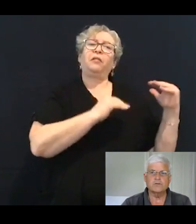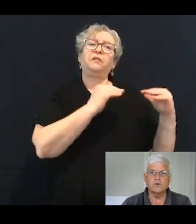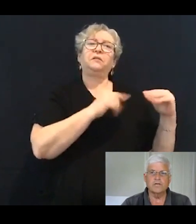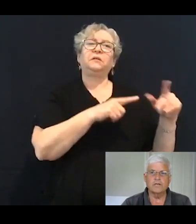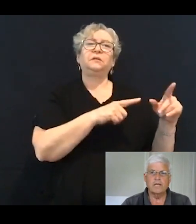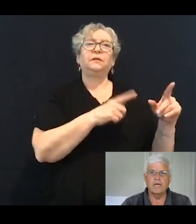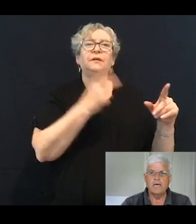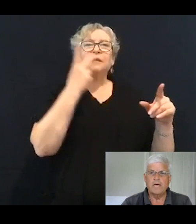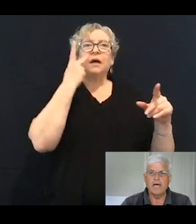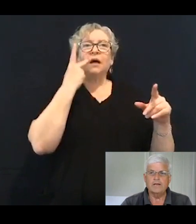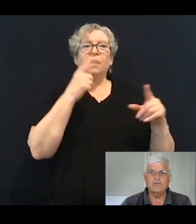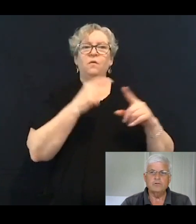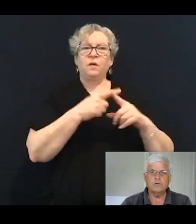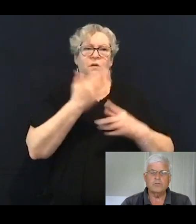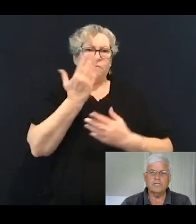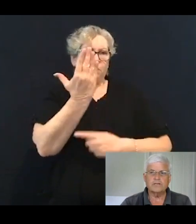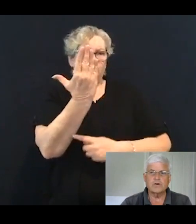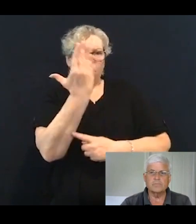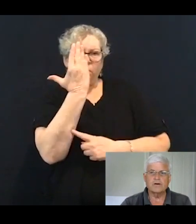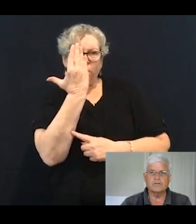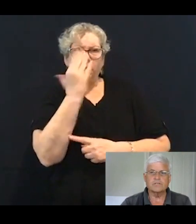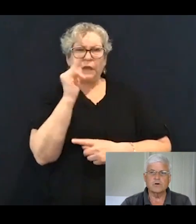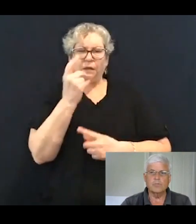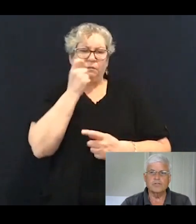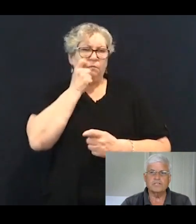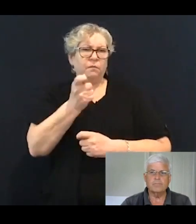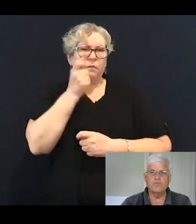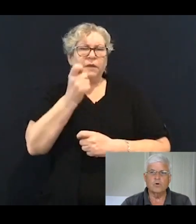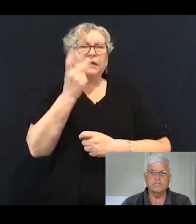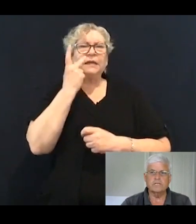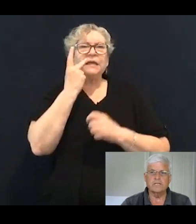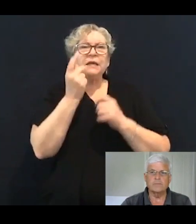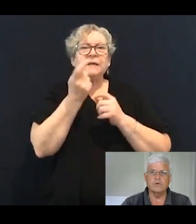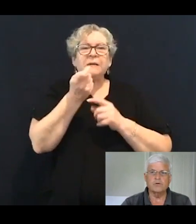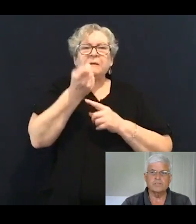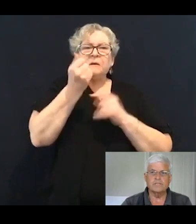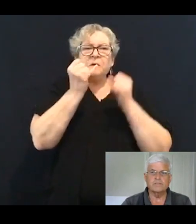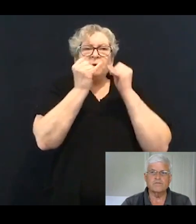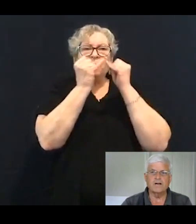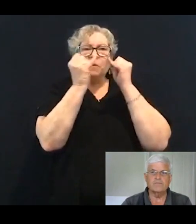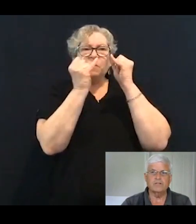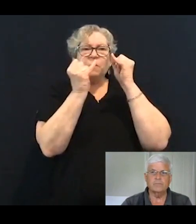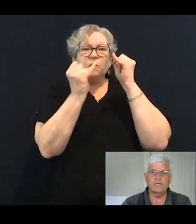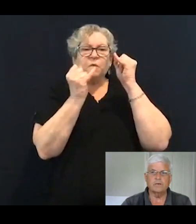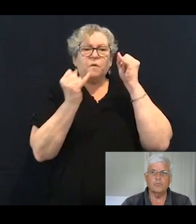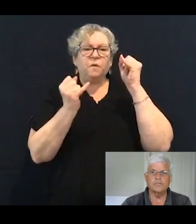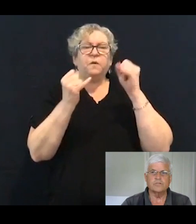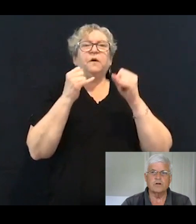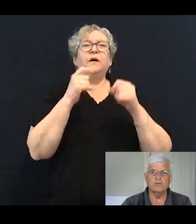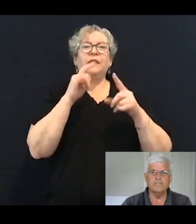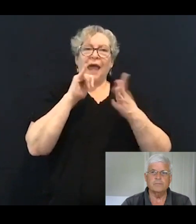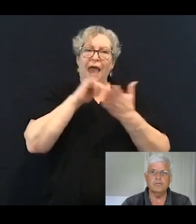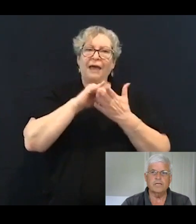And if you look with the electron microscope at the tip of one cilium, you can see this fine filament, which is called the tip link, extending